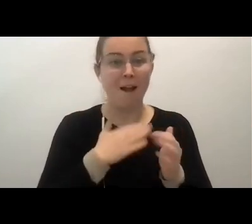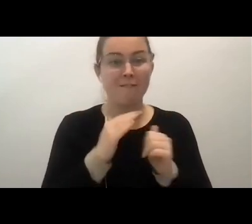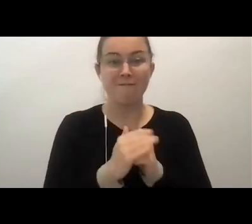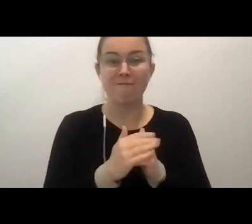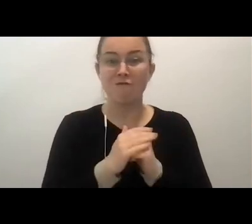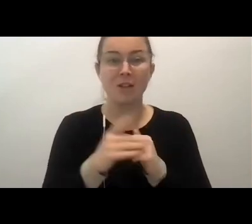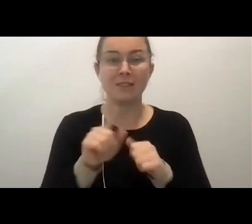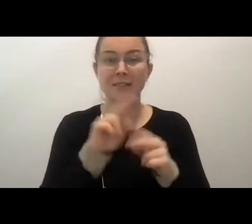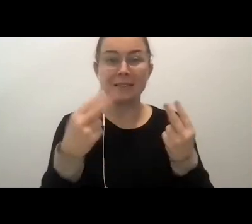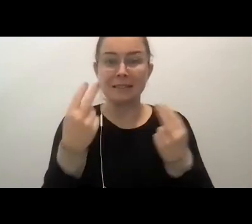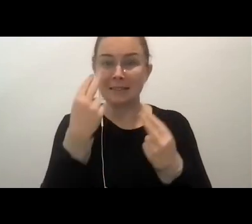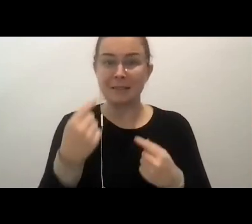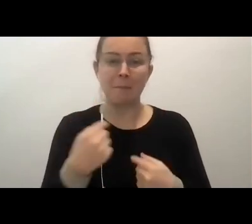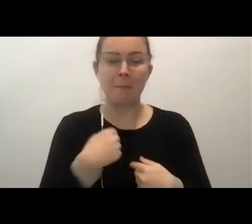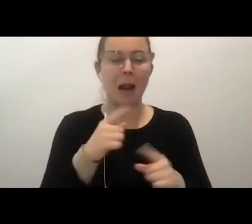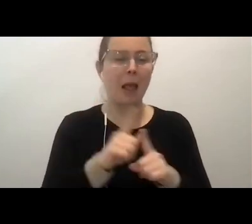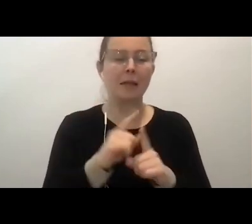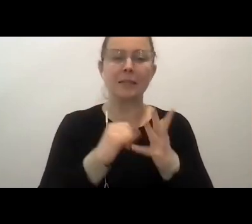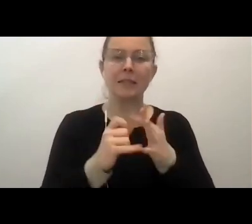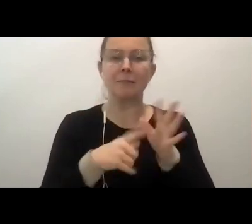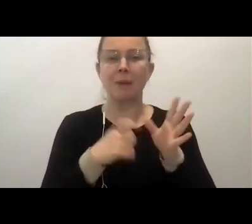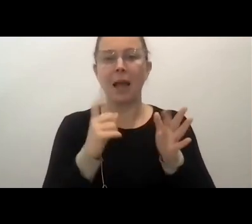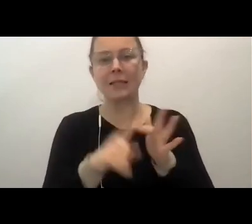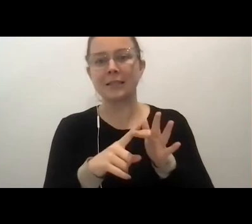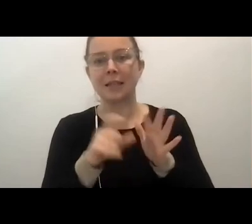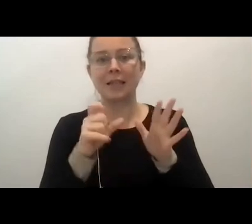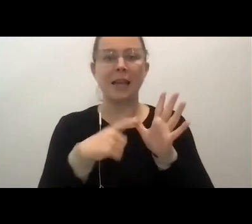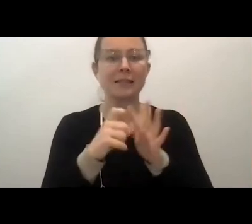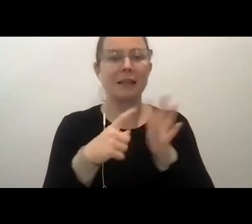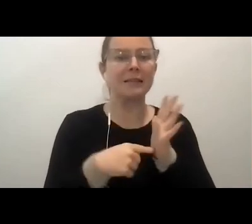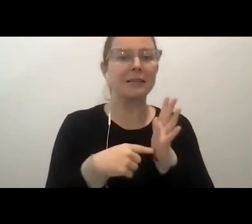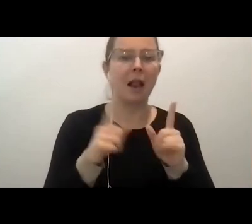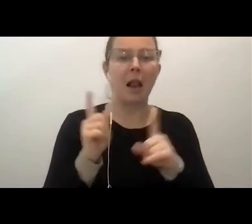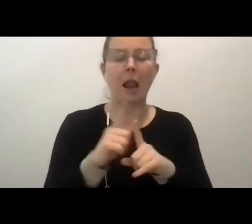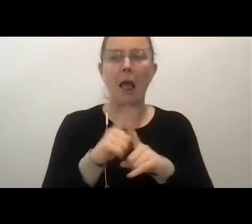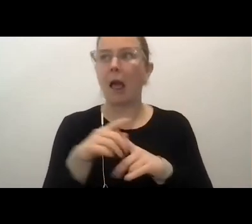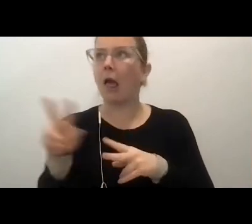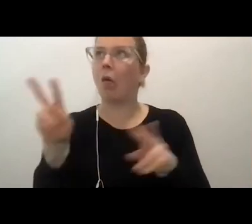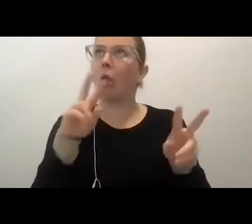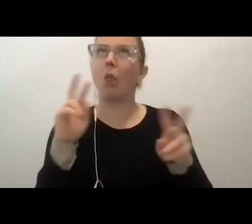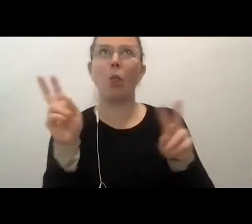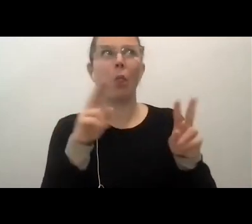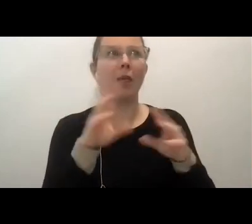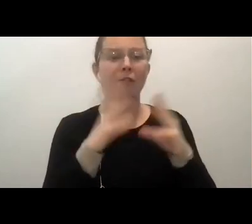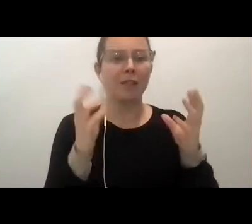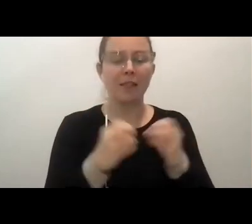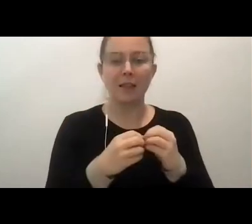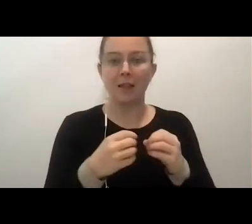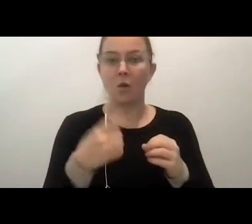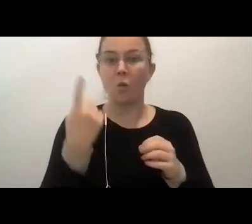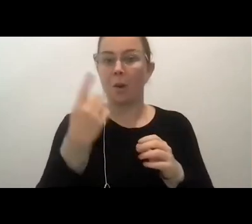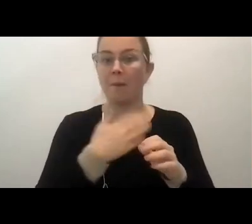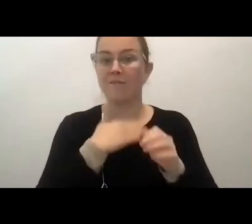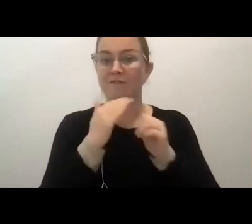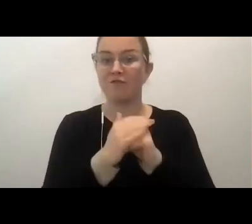a space cadet, you know? Always floating around in space. A friend once commented that I was